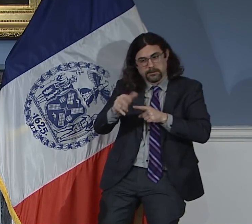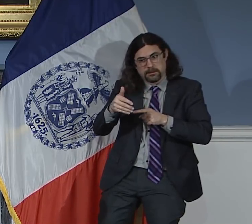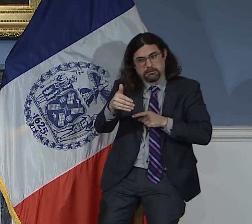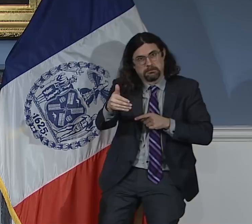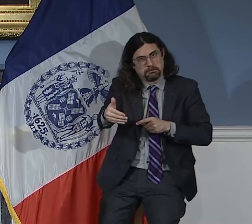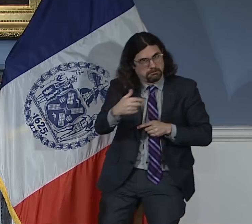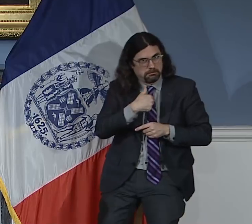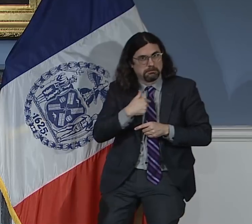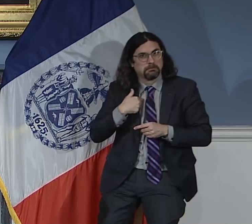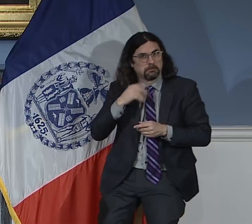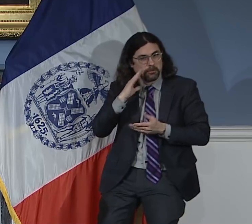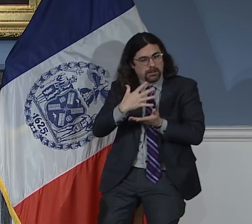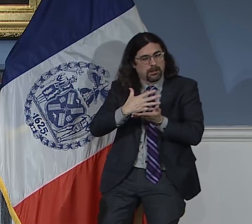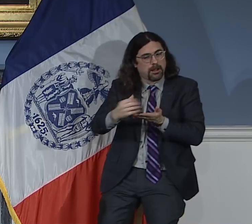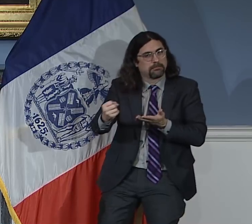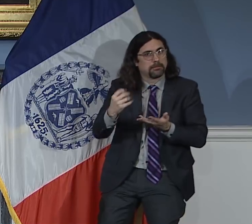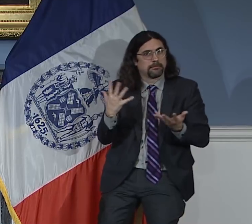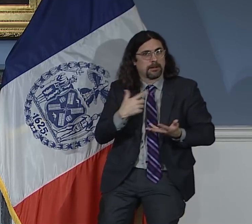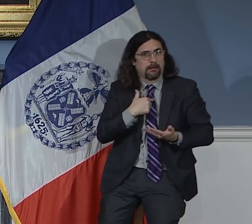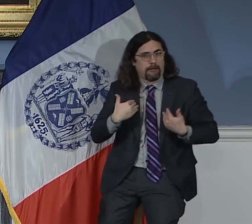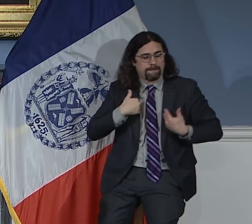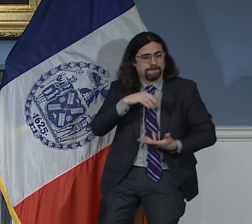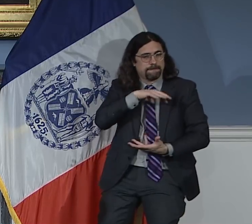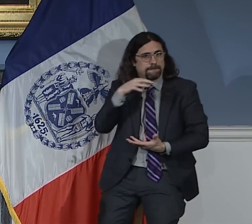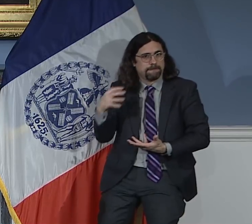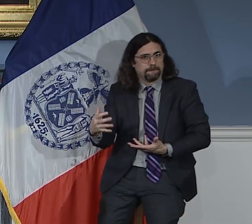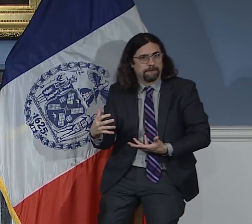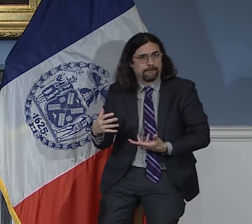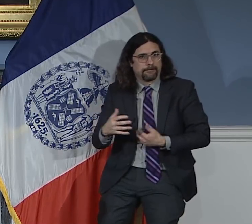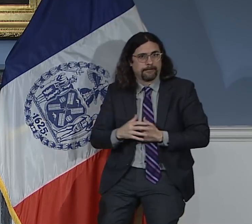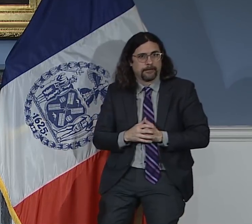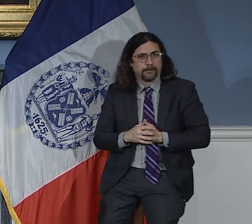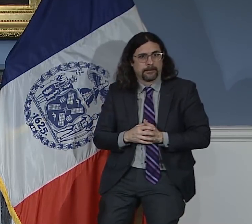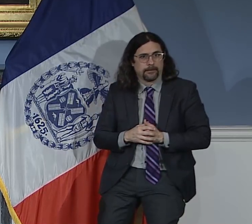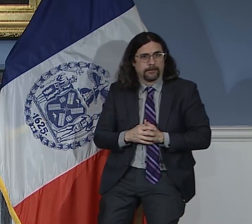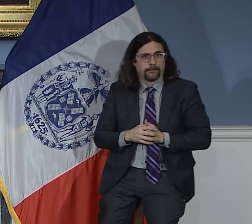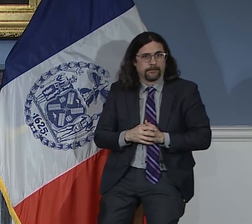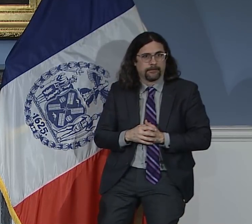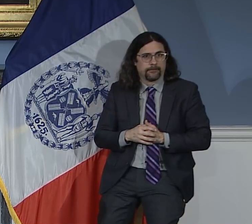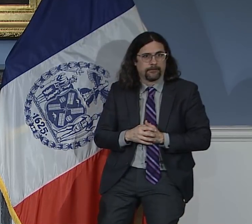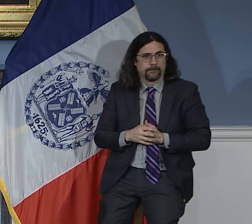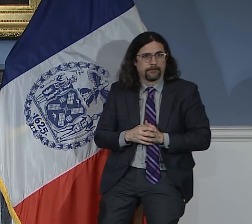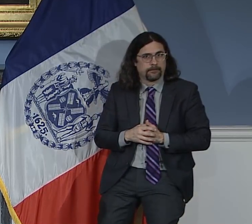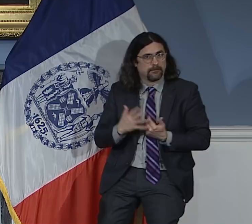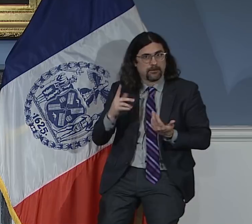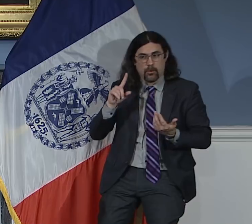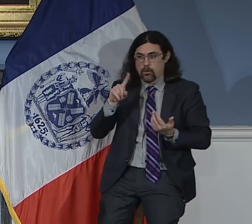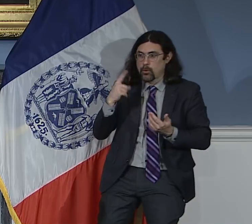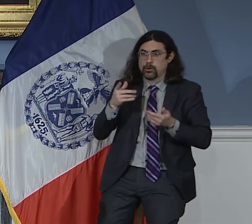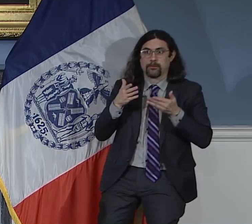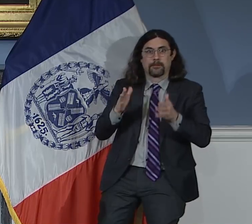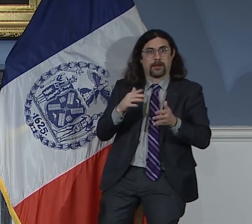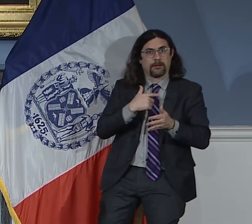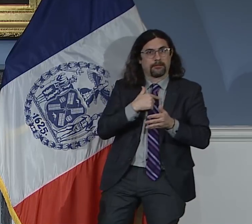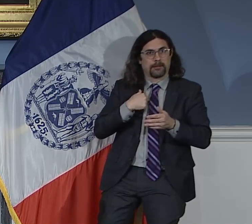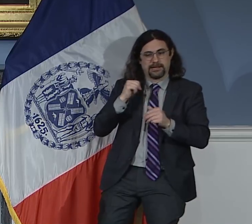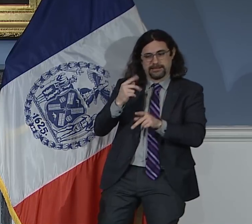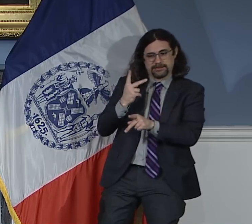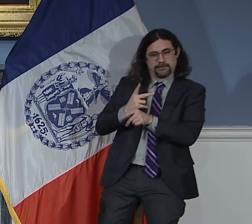OUT OF THE SUPPLIES WE NEED MOSTF OR OUR HOSPITALS.